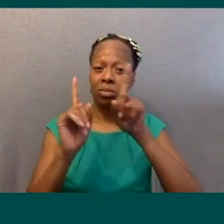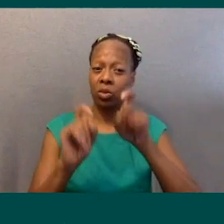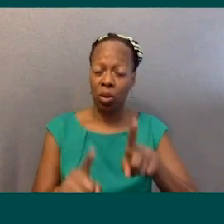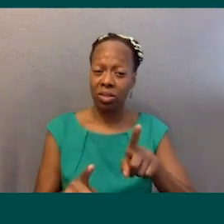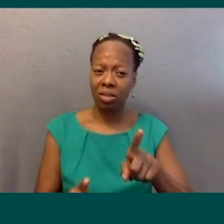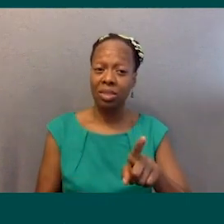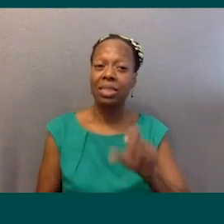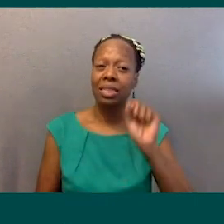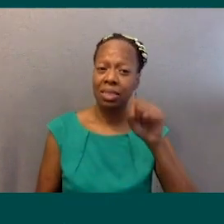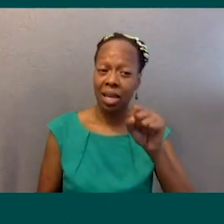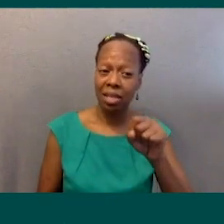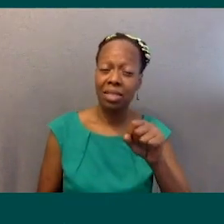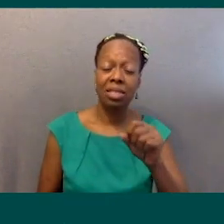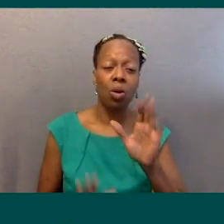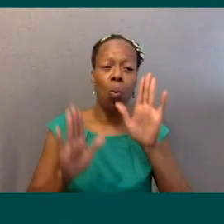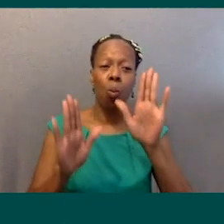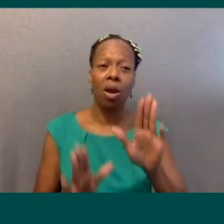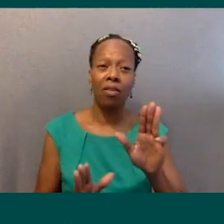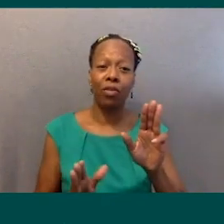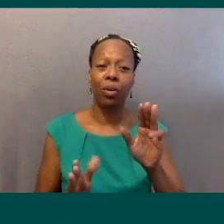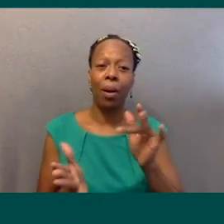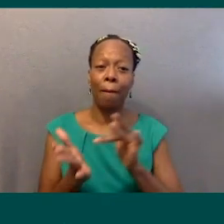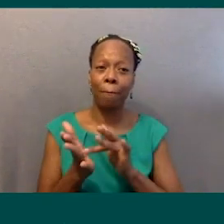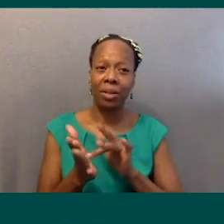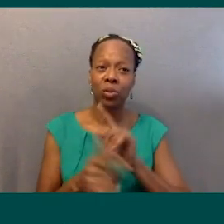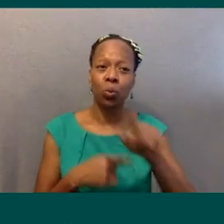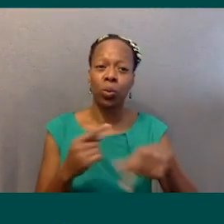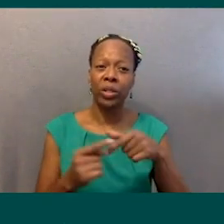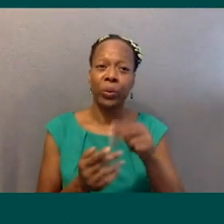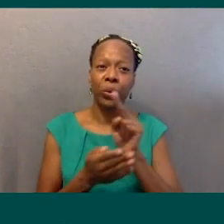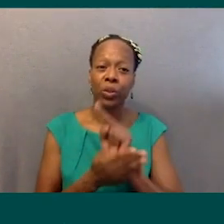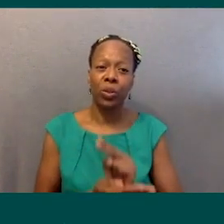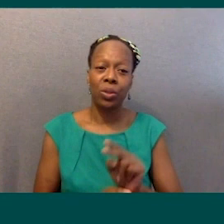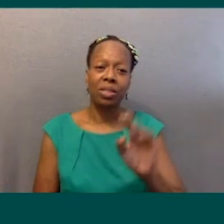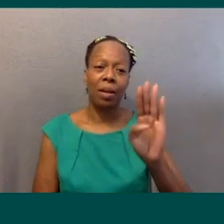and also when you take the Baclofen for a long time,